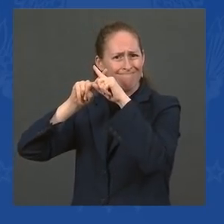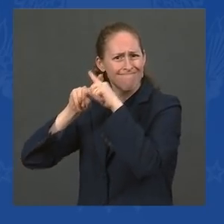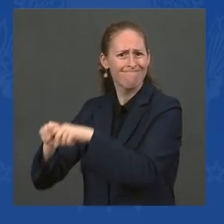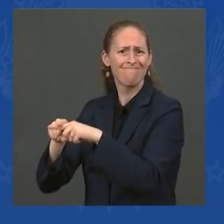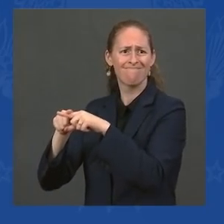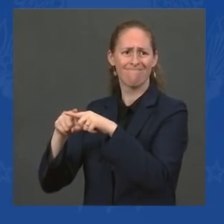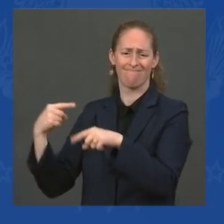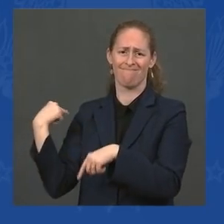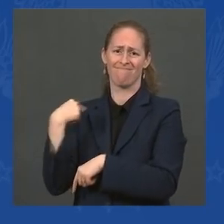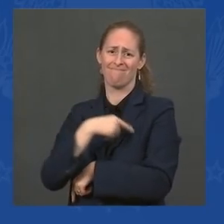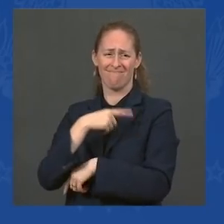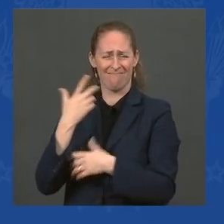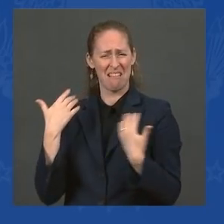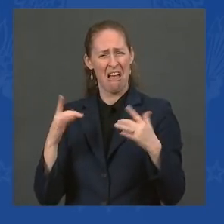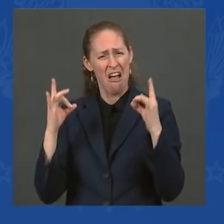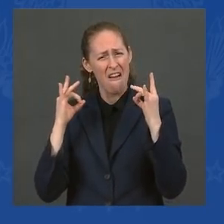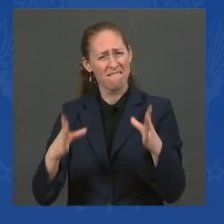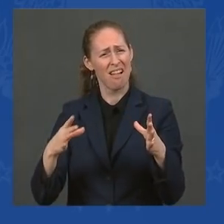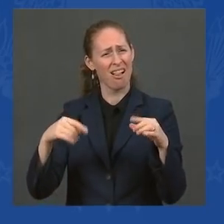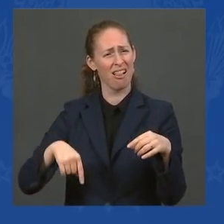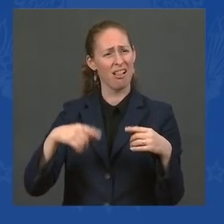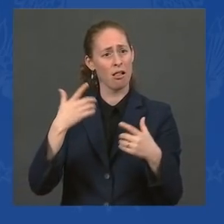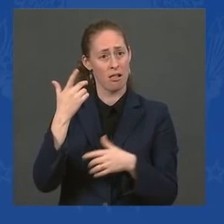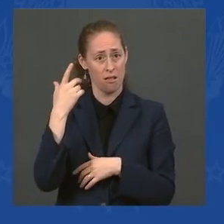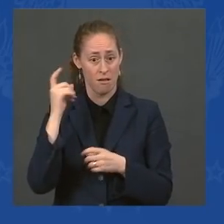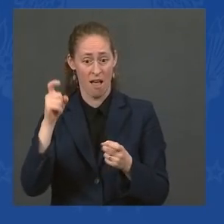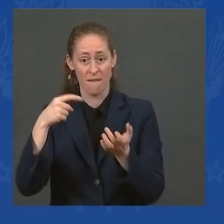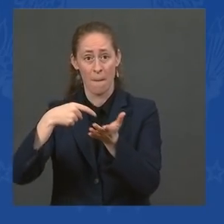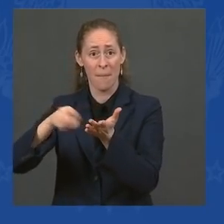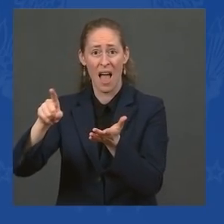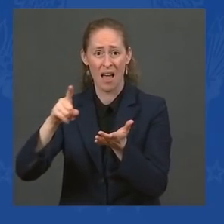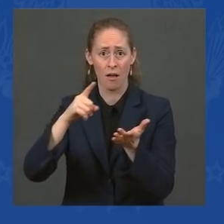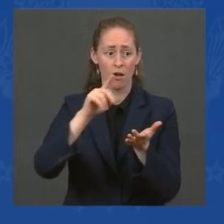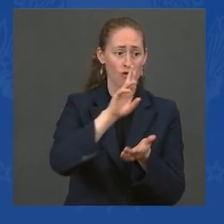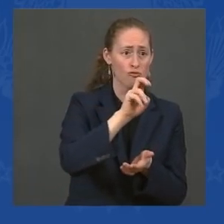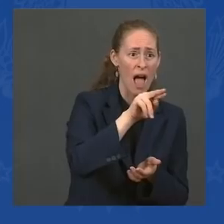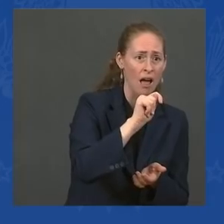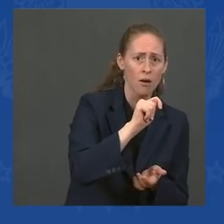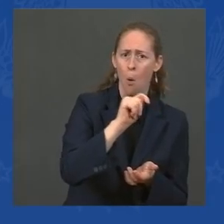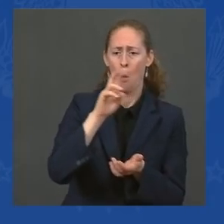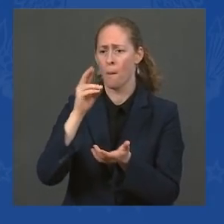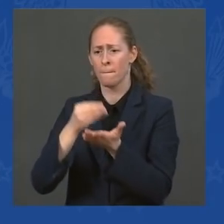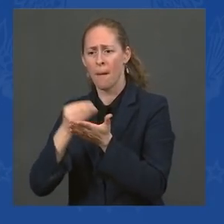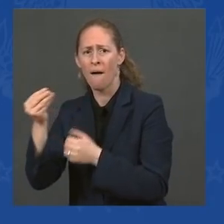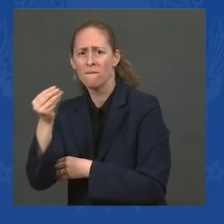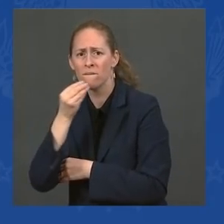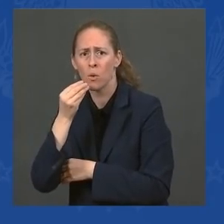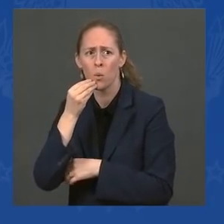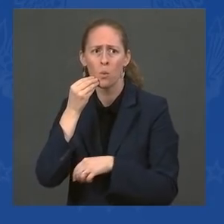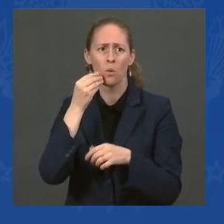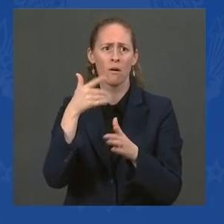such as deciding whether to pay rent or buy groceries. And the same goes for parents of young kids